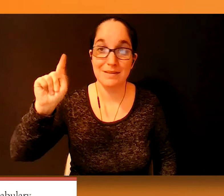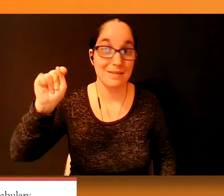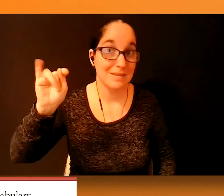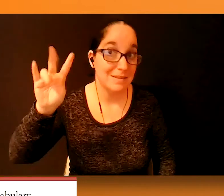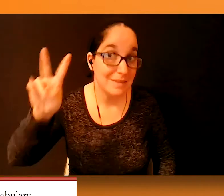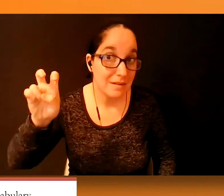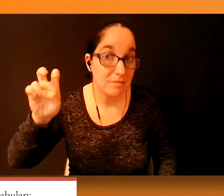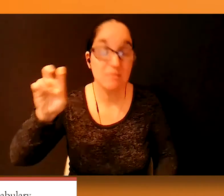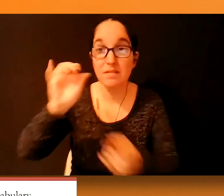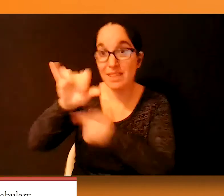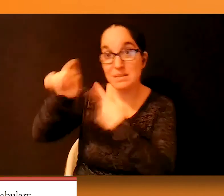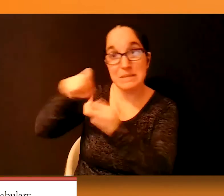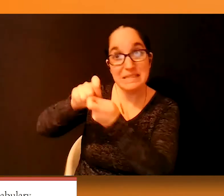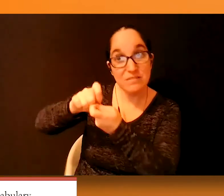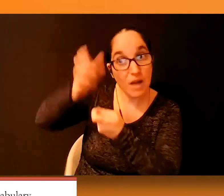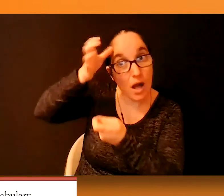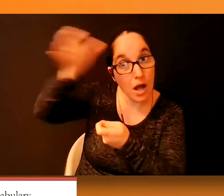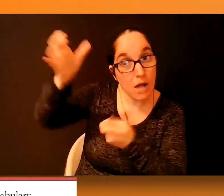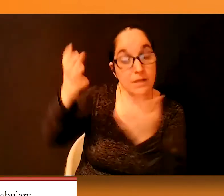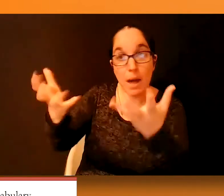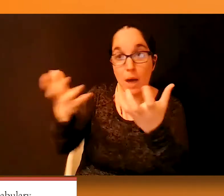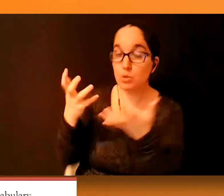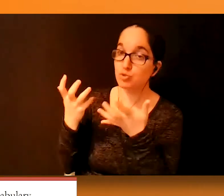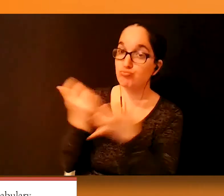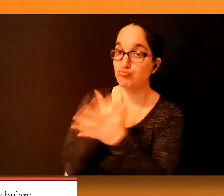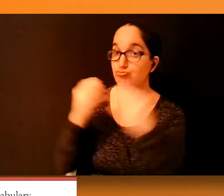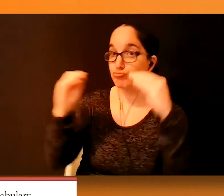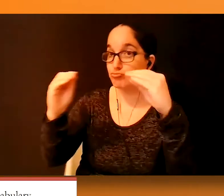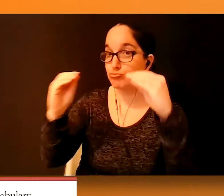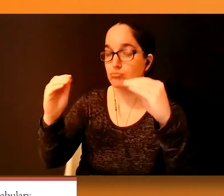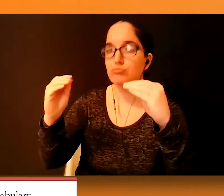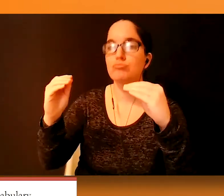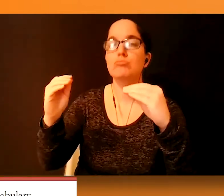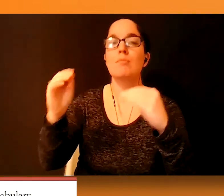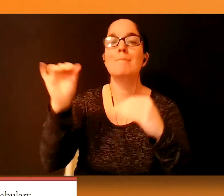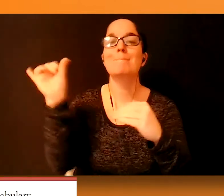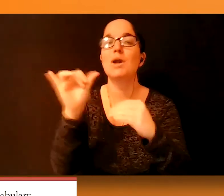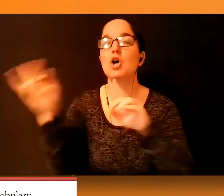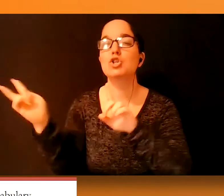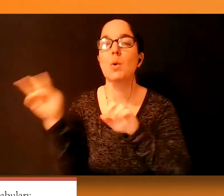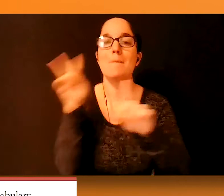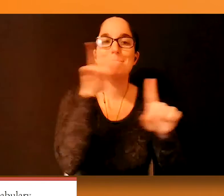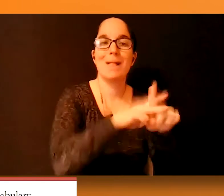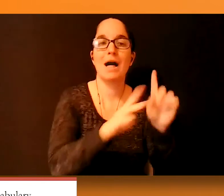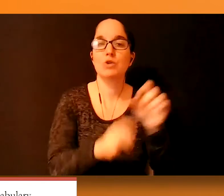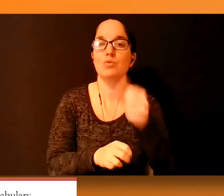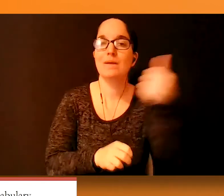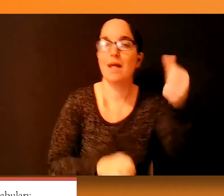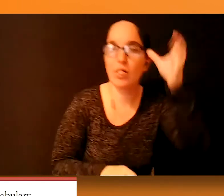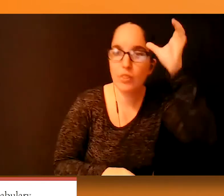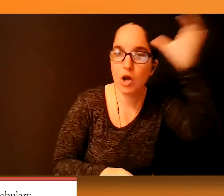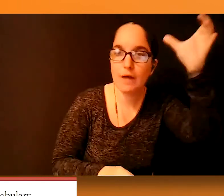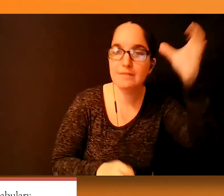represent the concept that you want to teach and if it does, does it actually represent